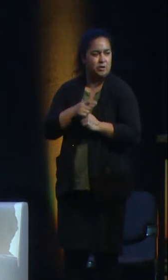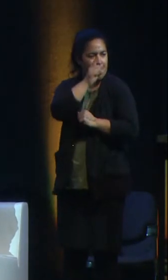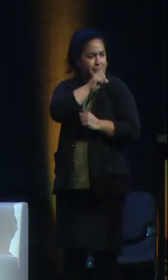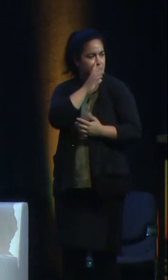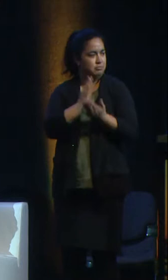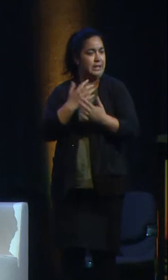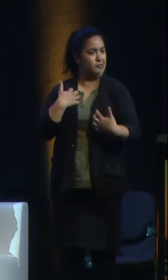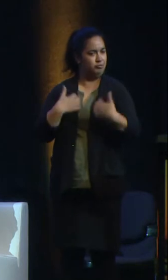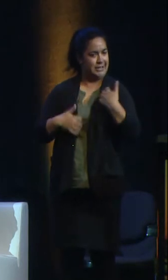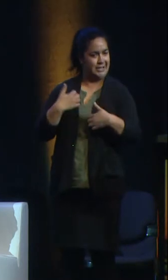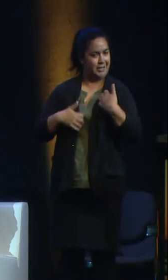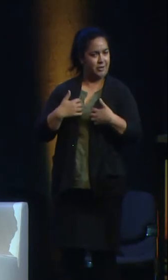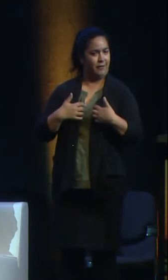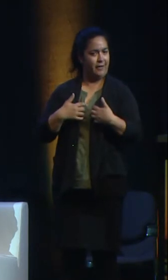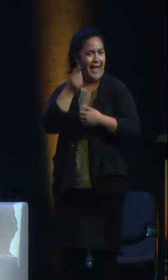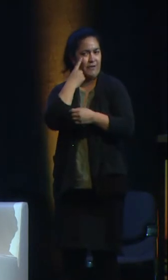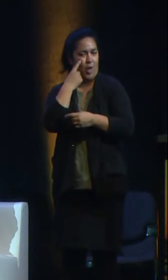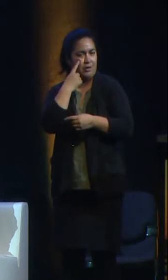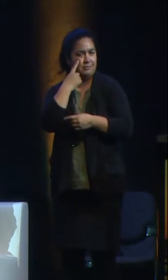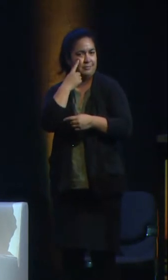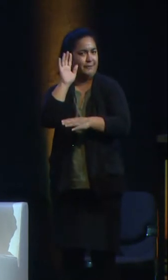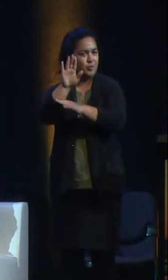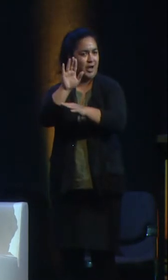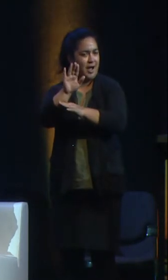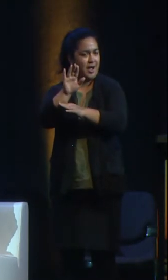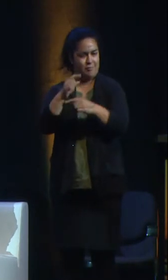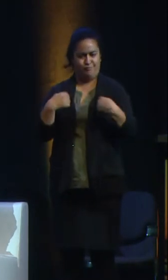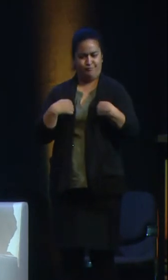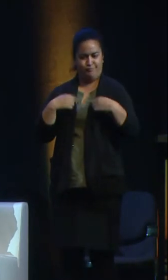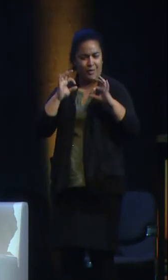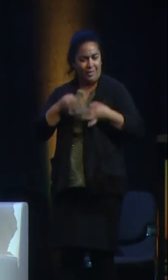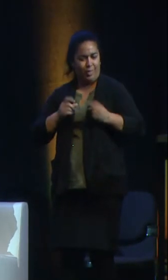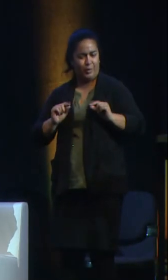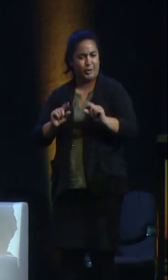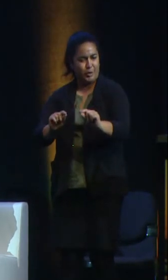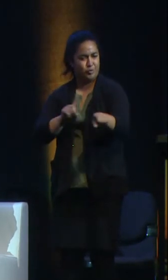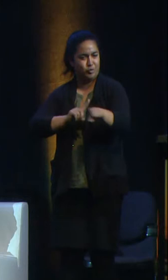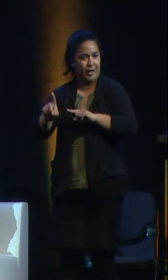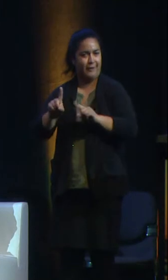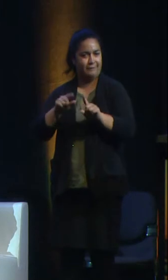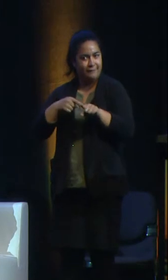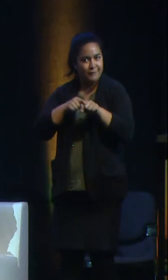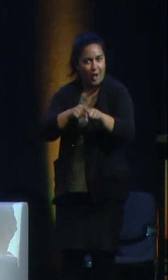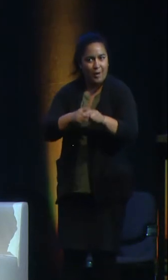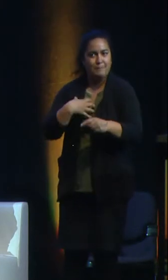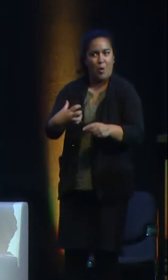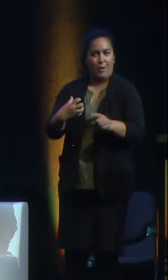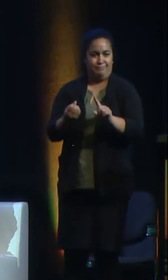us looking to the future of what can we do to look towards a protein based diet.